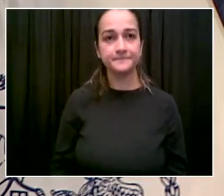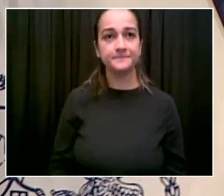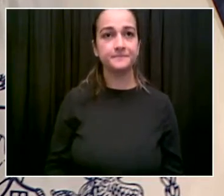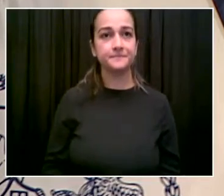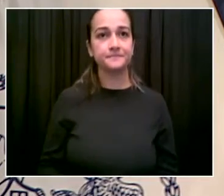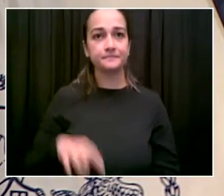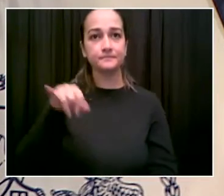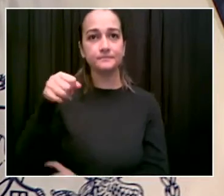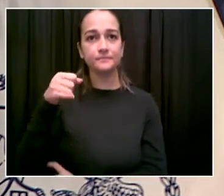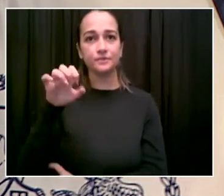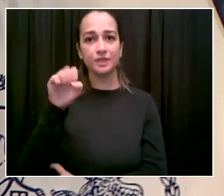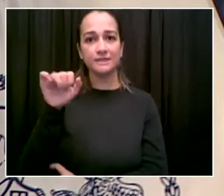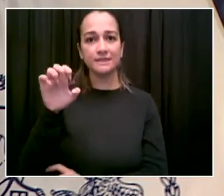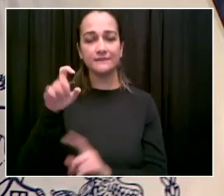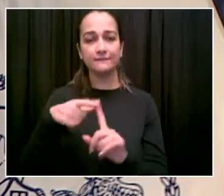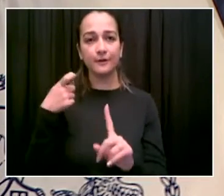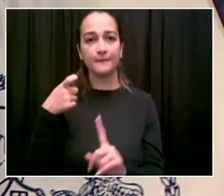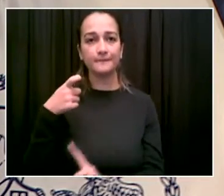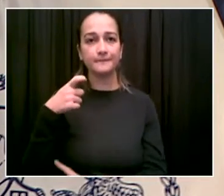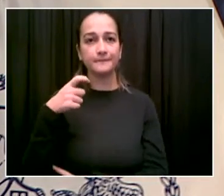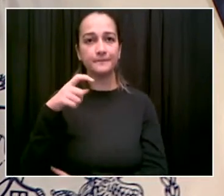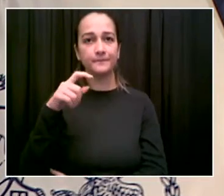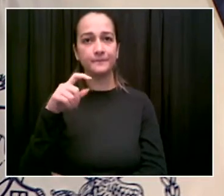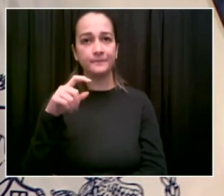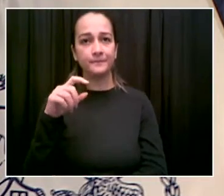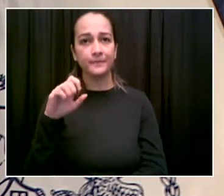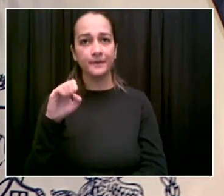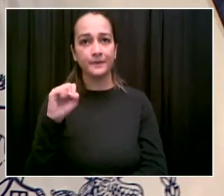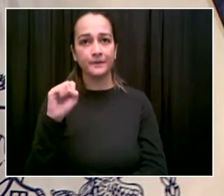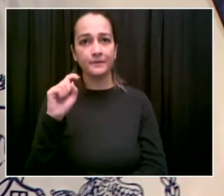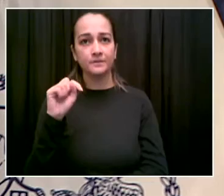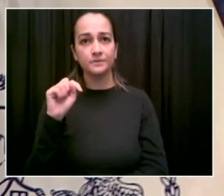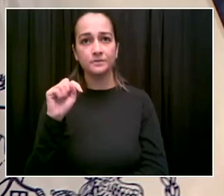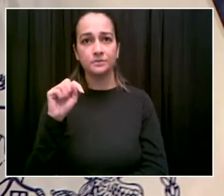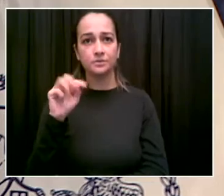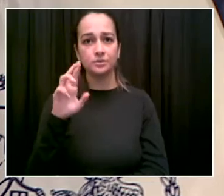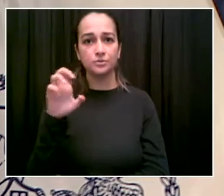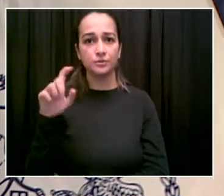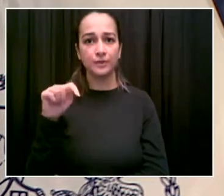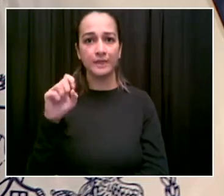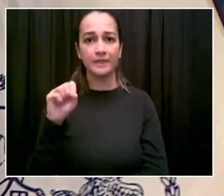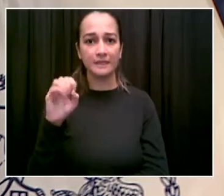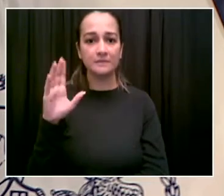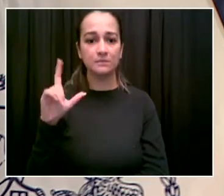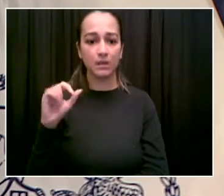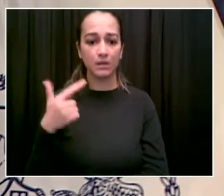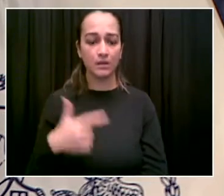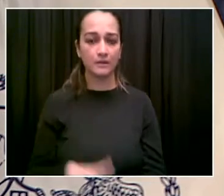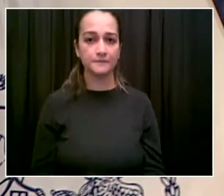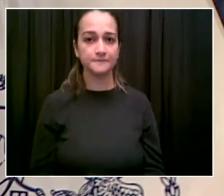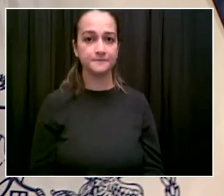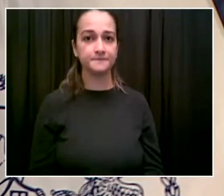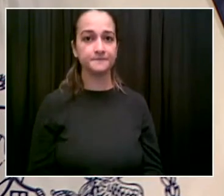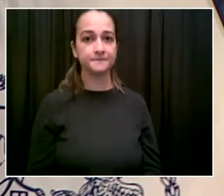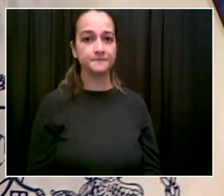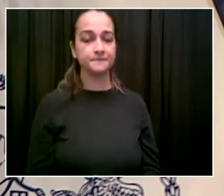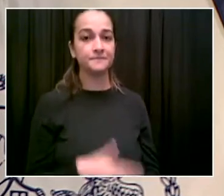THE NEXT EQUSTN IOGOES TO JESSE. Reporter: OF MAUREEN MAHER.